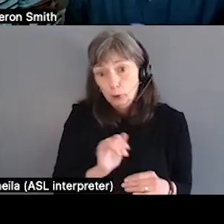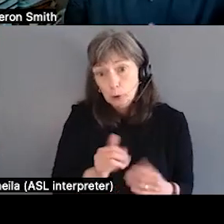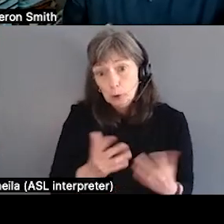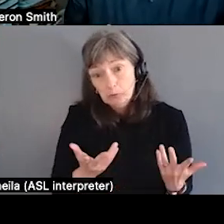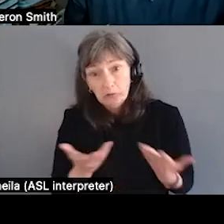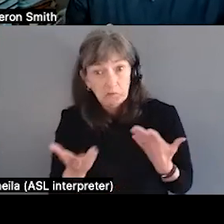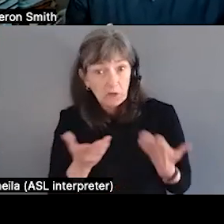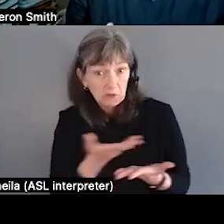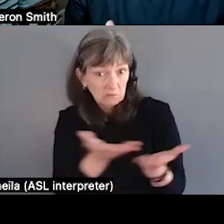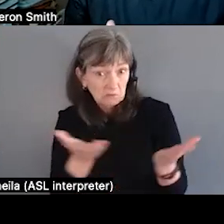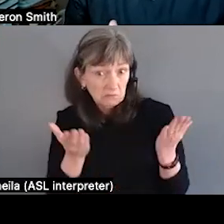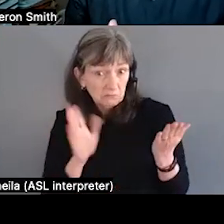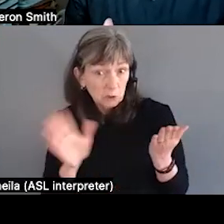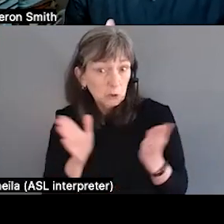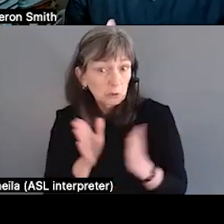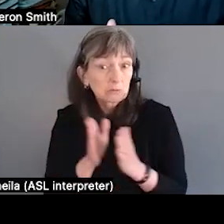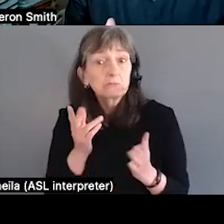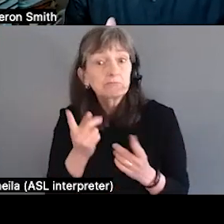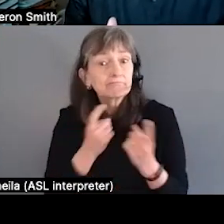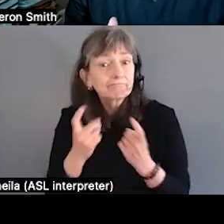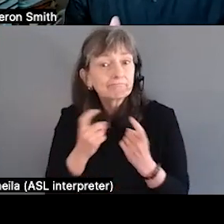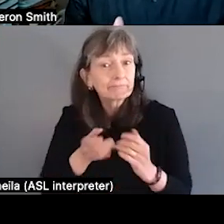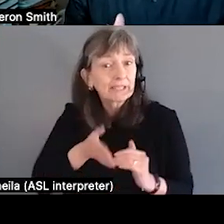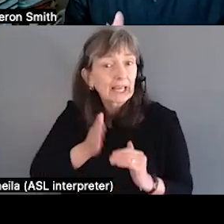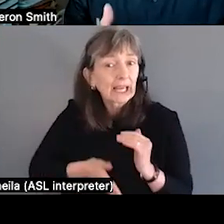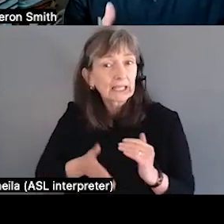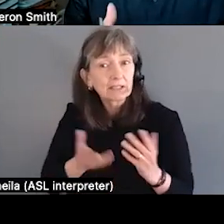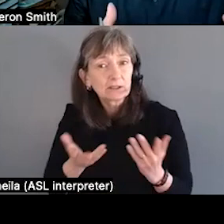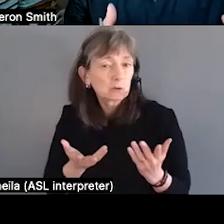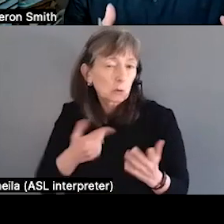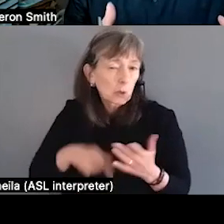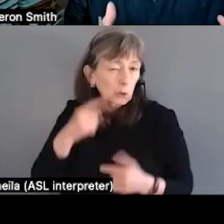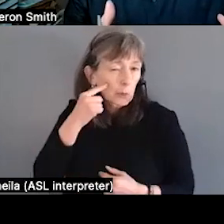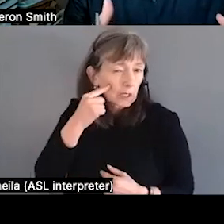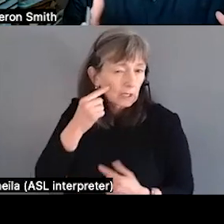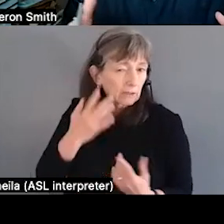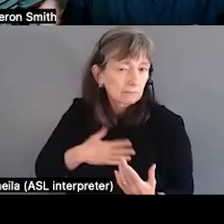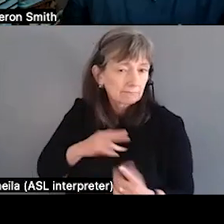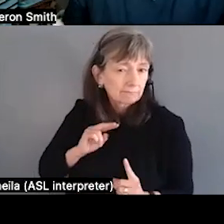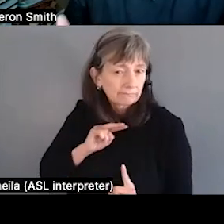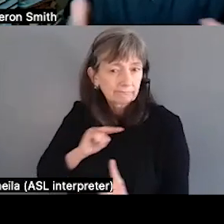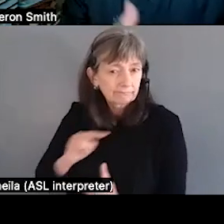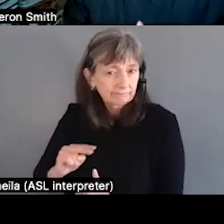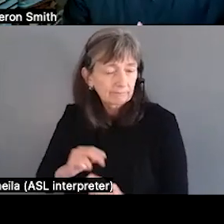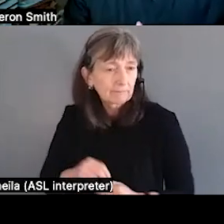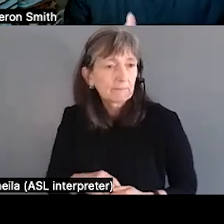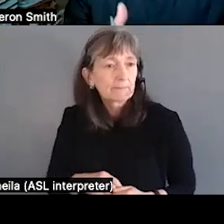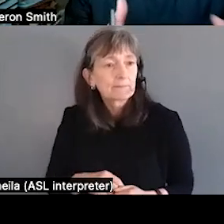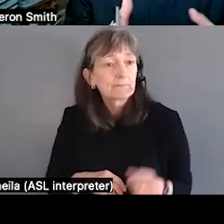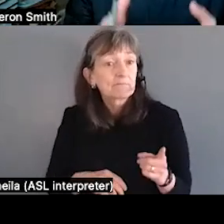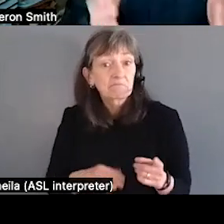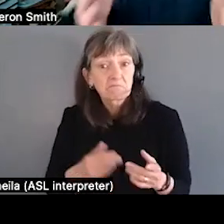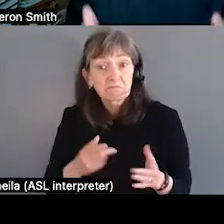the questions at the end. And just in terms of how you see opportunities, because I will only